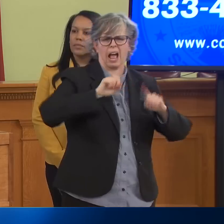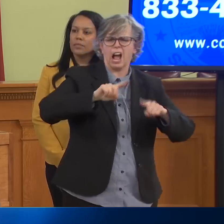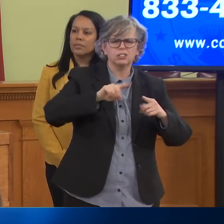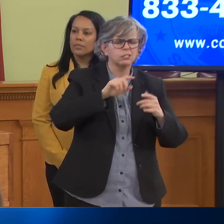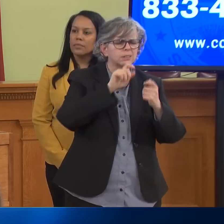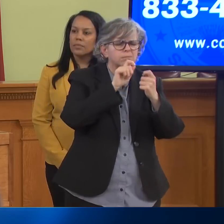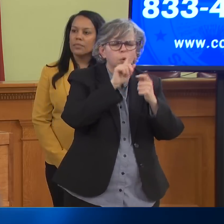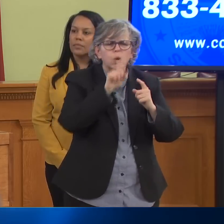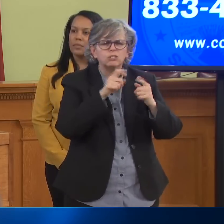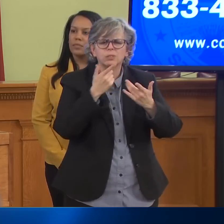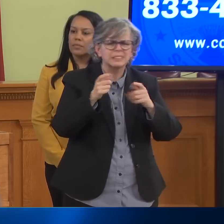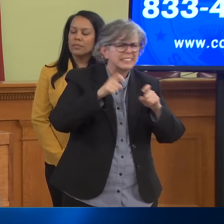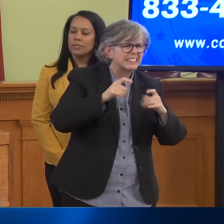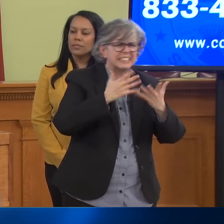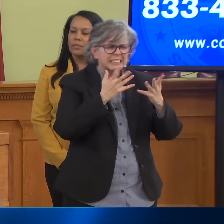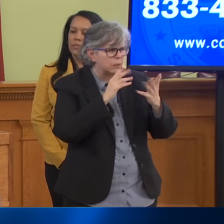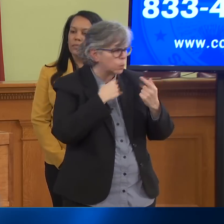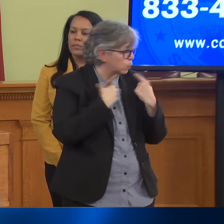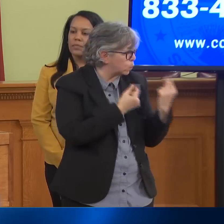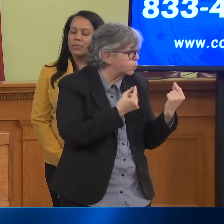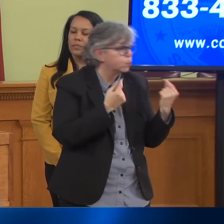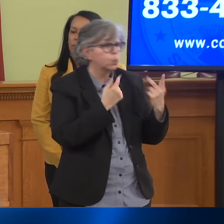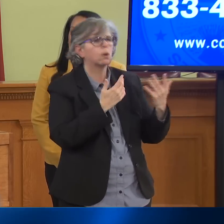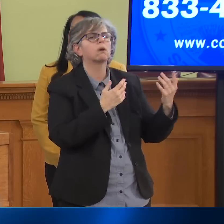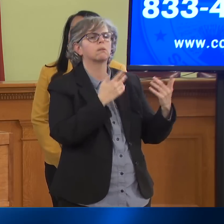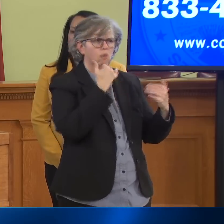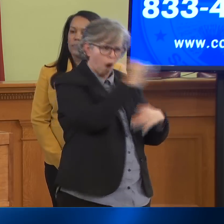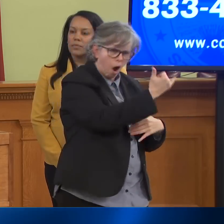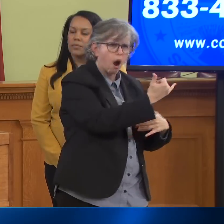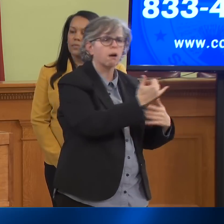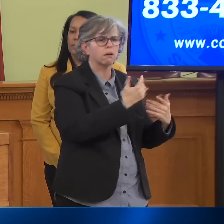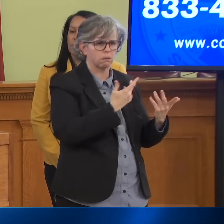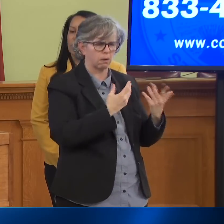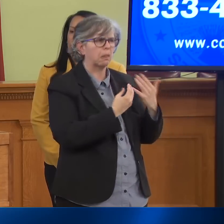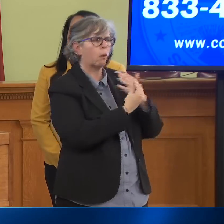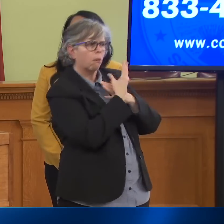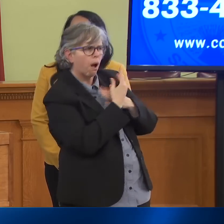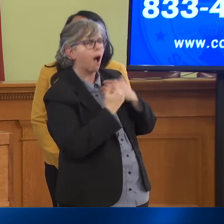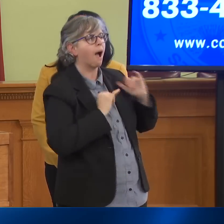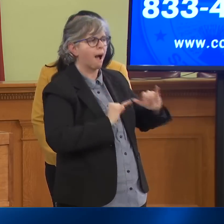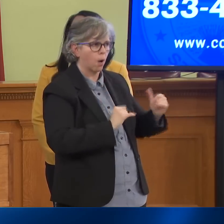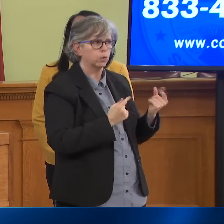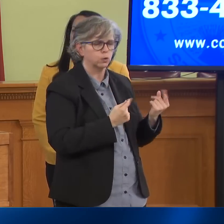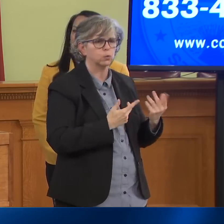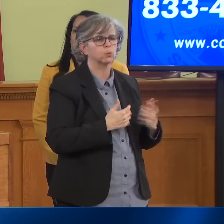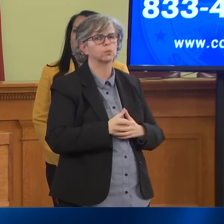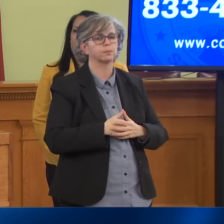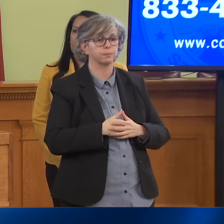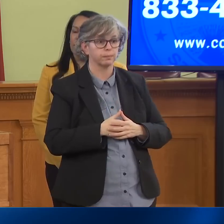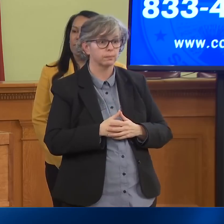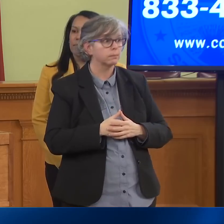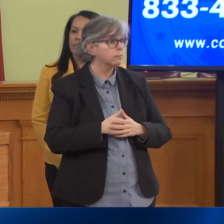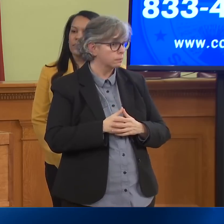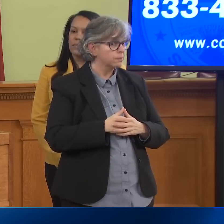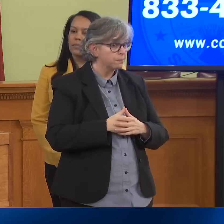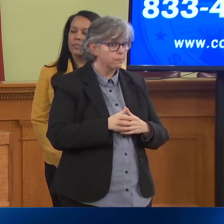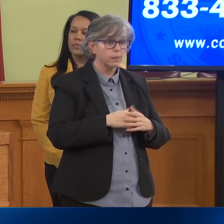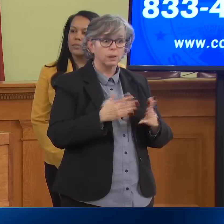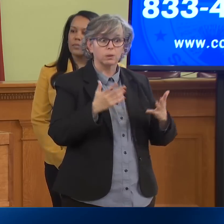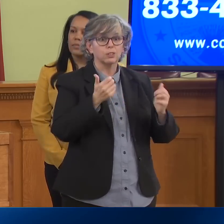ASK, CALL 1-833-4-ASK-ODH IN ORDER TO GET THE INDIVIDUALIZED QUESTIONS YOU HAVE ANSWERED FOR YOU AND YOUR FAMILY MEMBERS AND